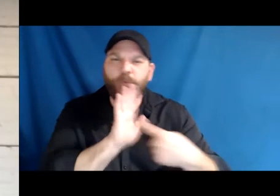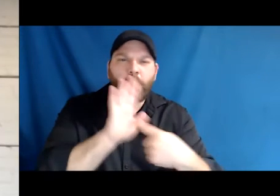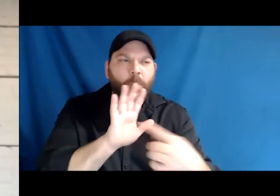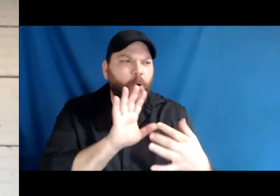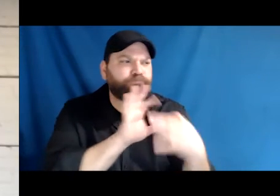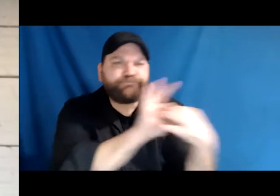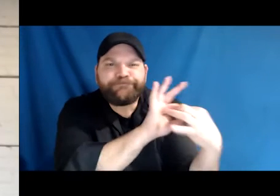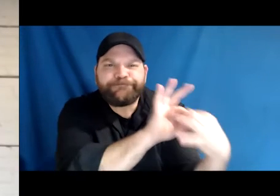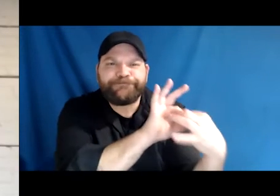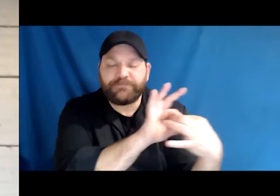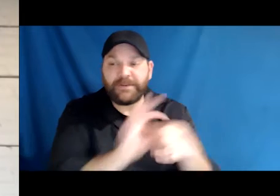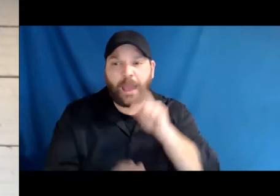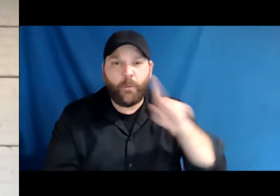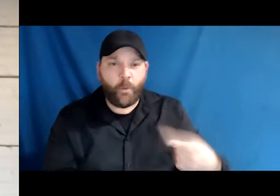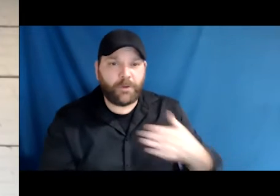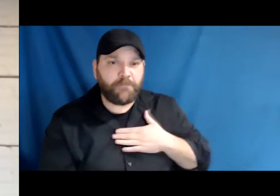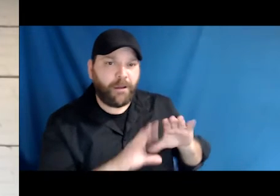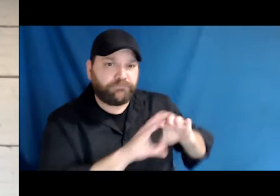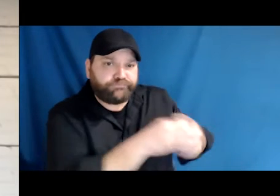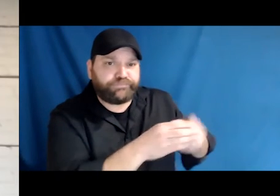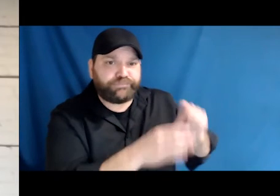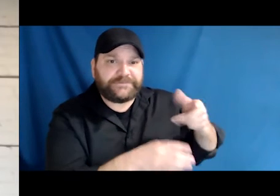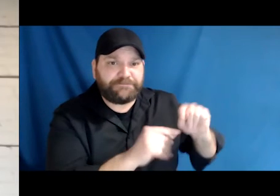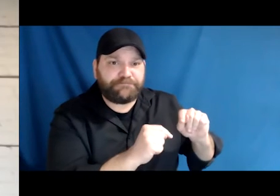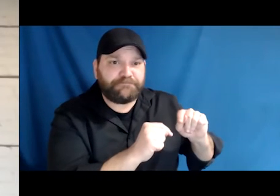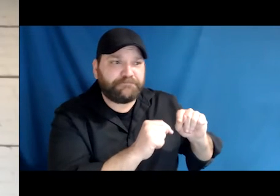and that's been so important this year as everyone's grappling with so many challenges